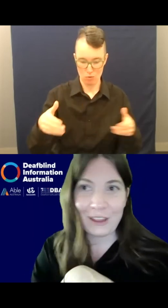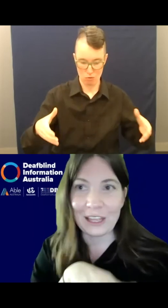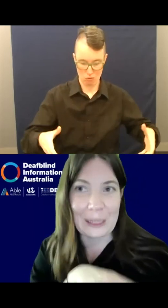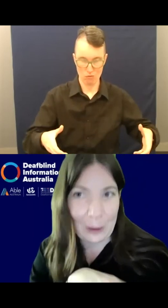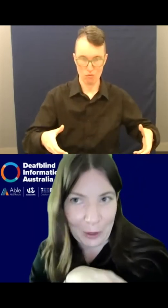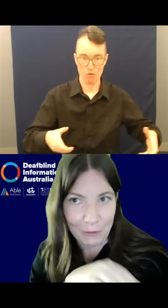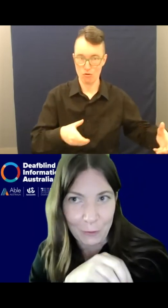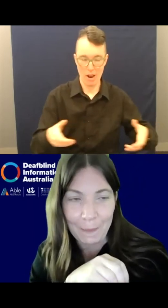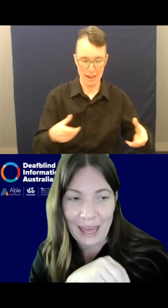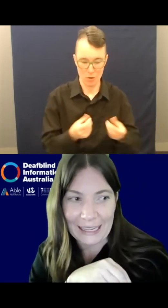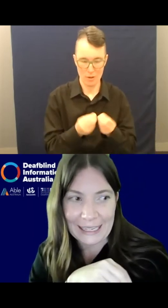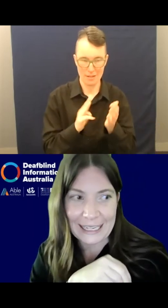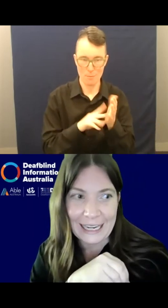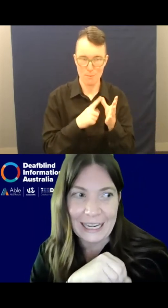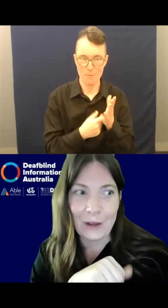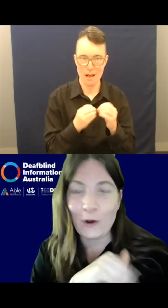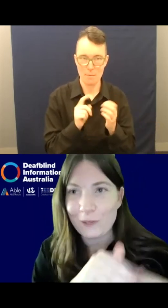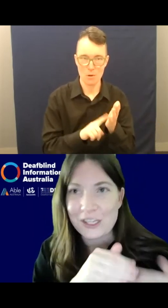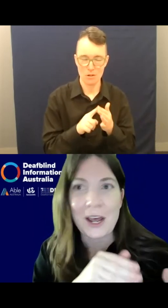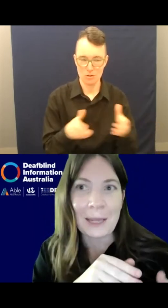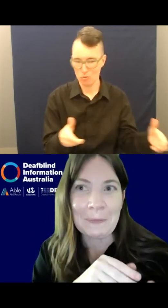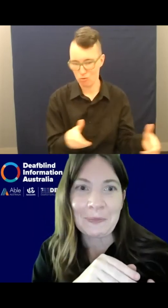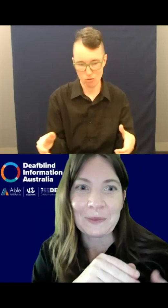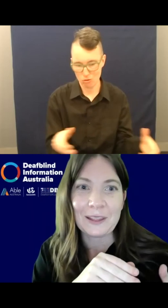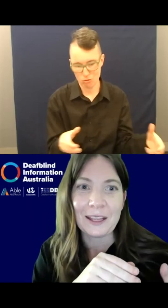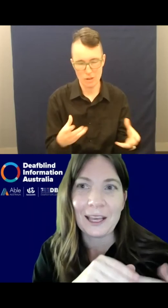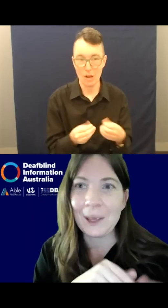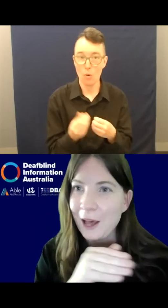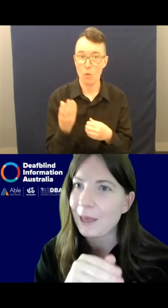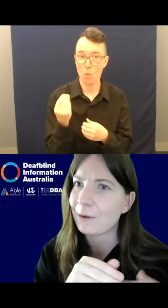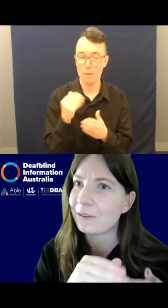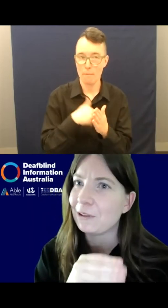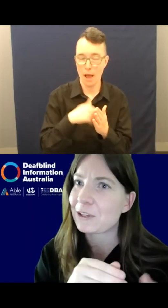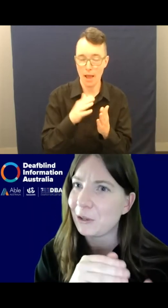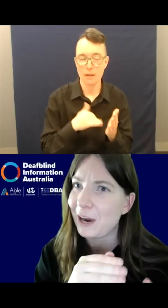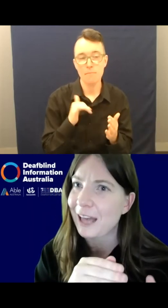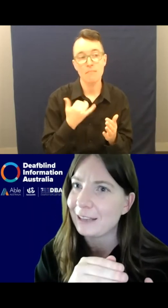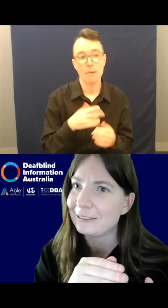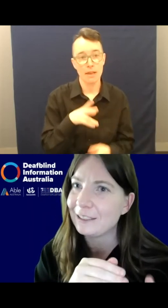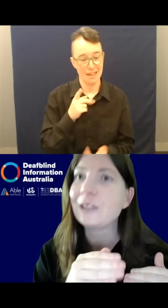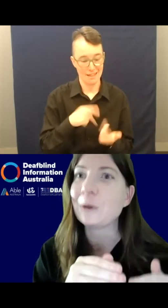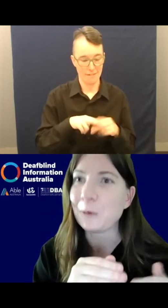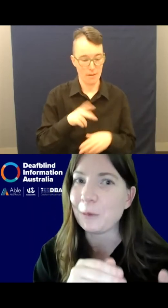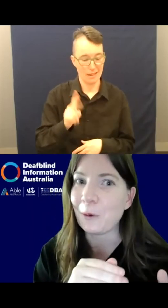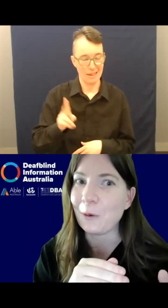a little bit of the wet paint, over time he might be able to slowly tolerate that a little bit more.